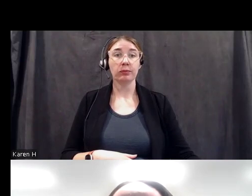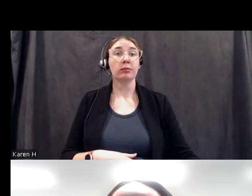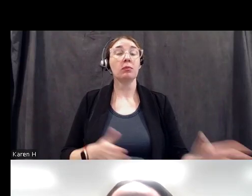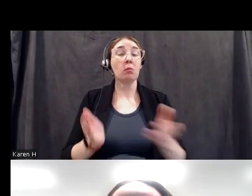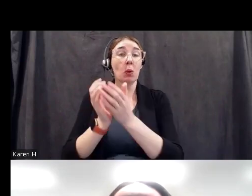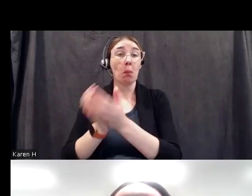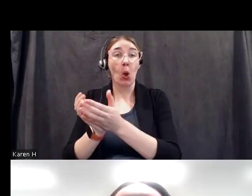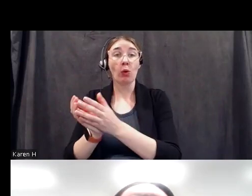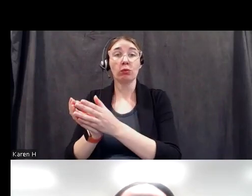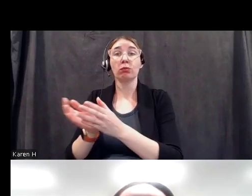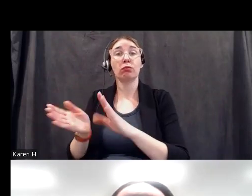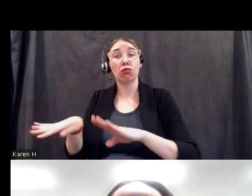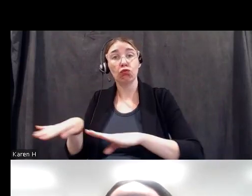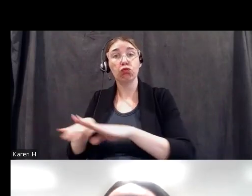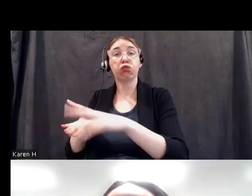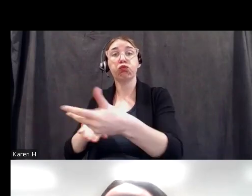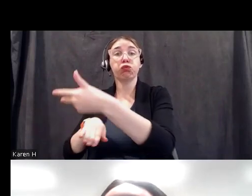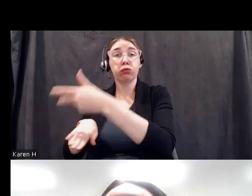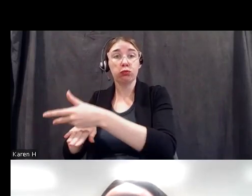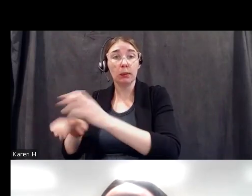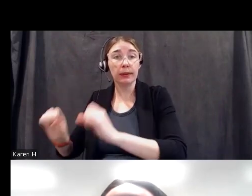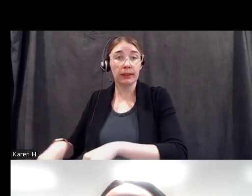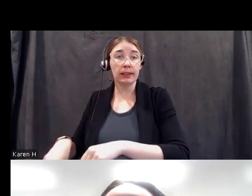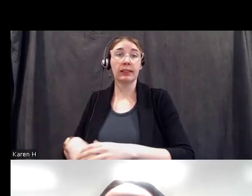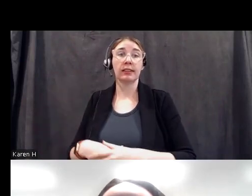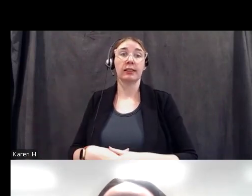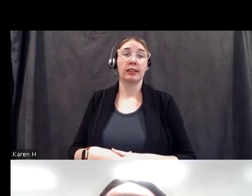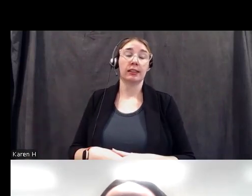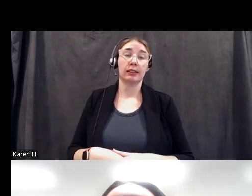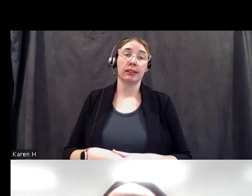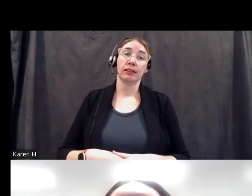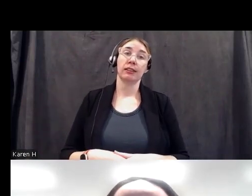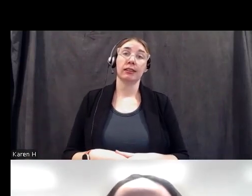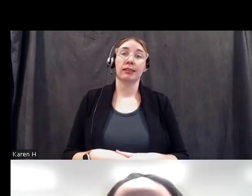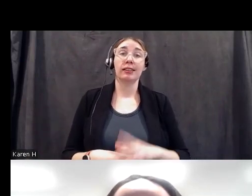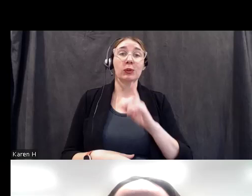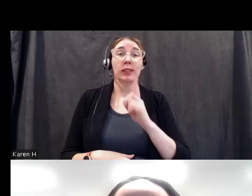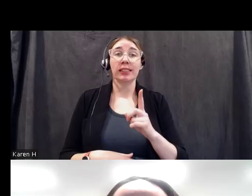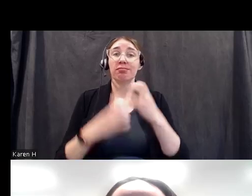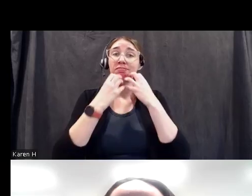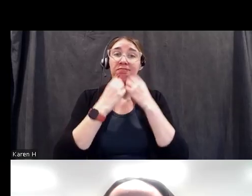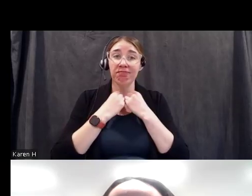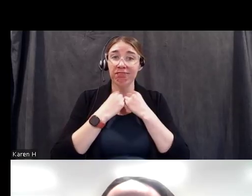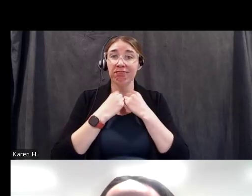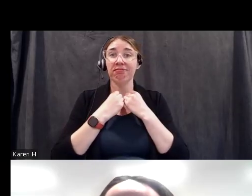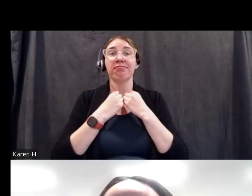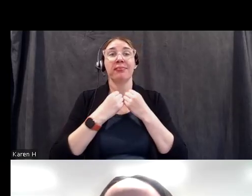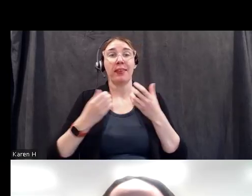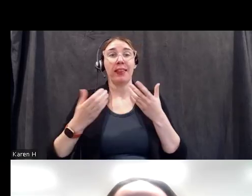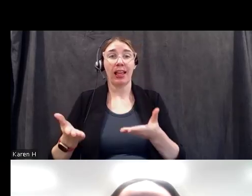part of this park, the park itself is really a jewel within the Adirondacks, so that's where I